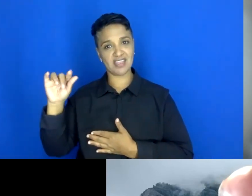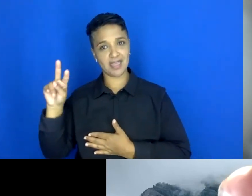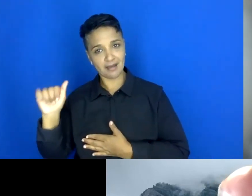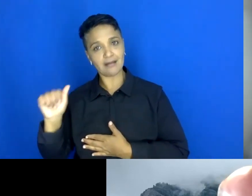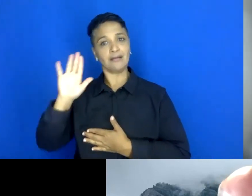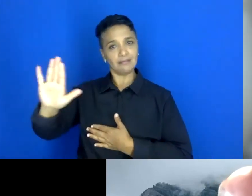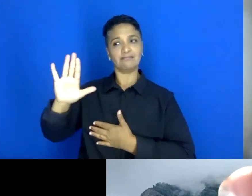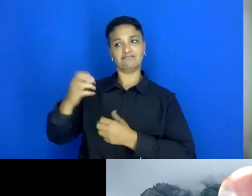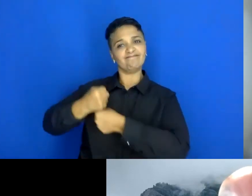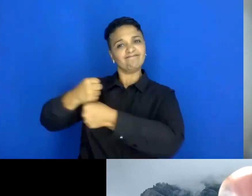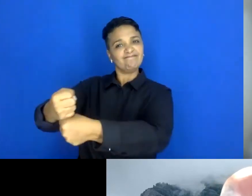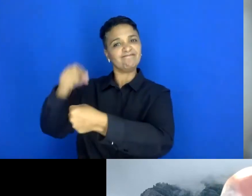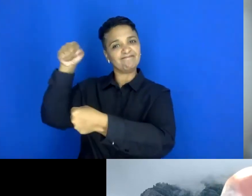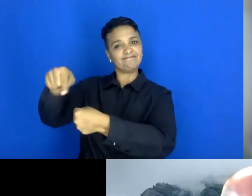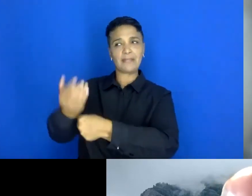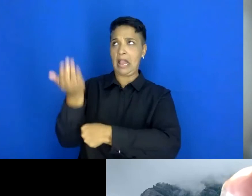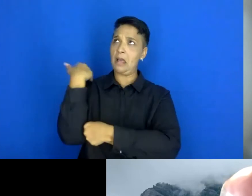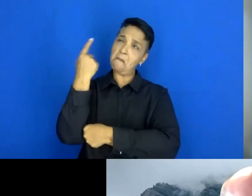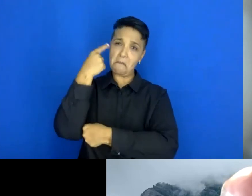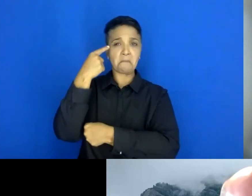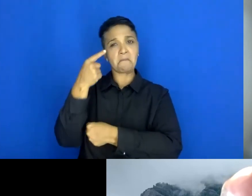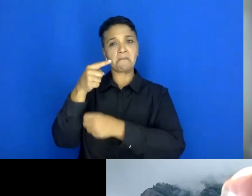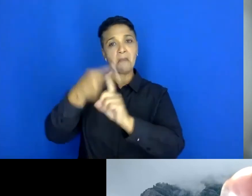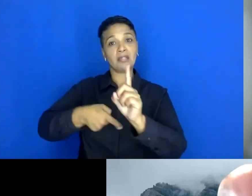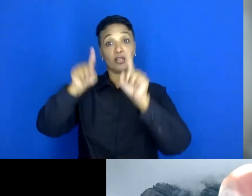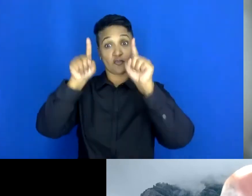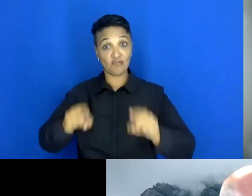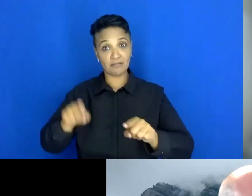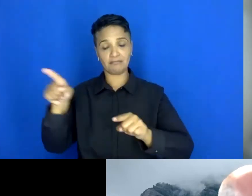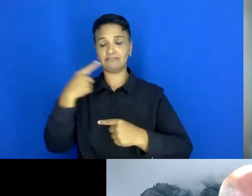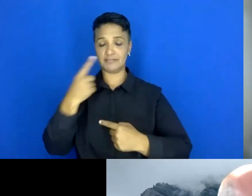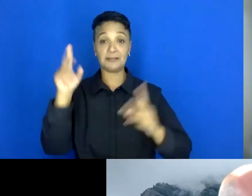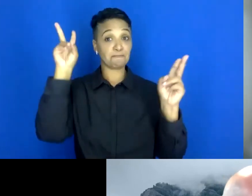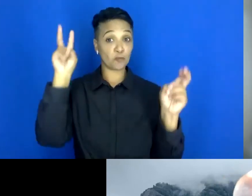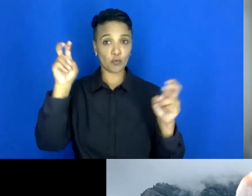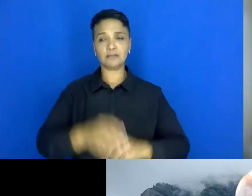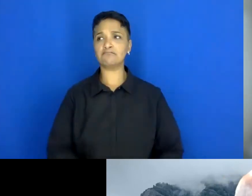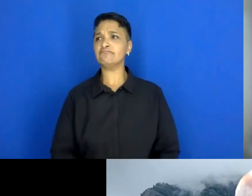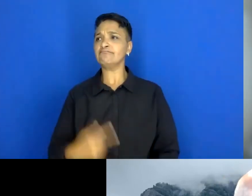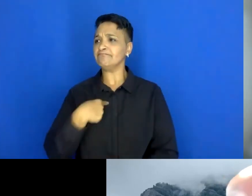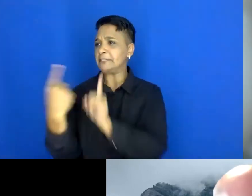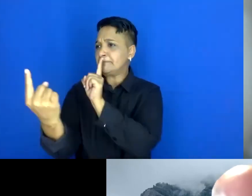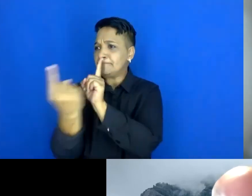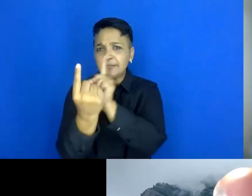last november and she says i constantly meet young people with disabilities who are unaware